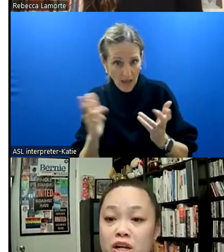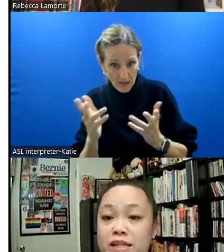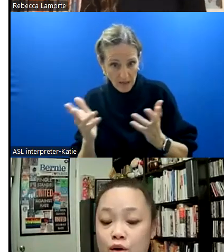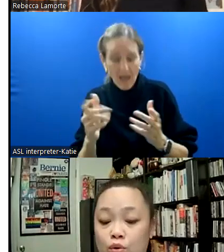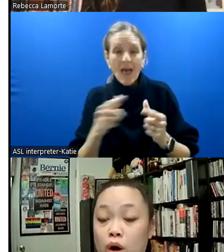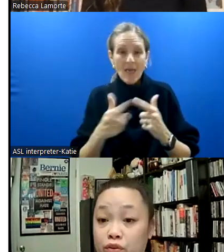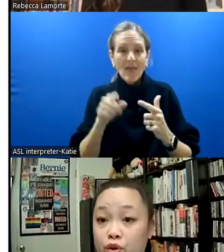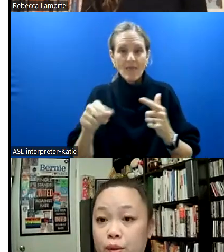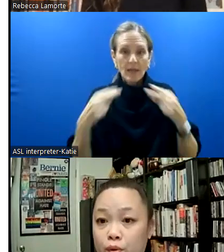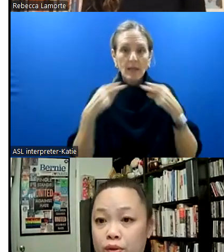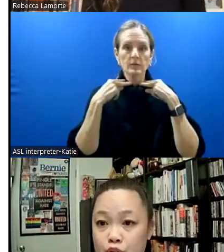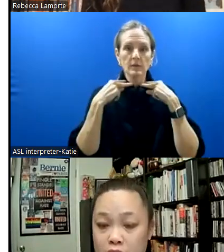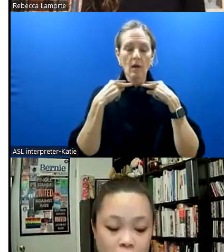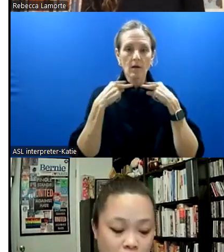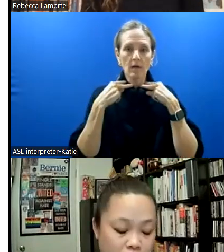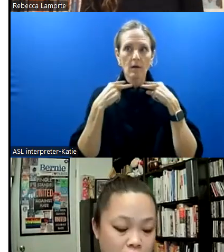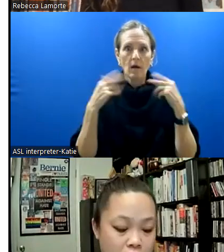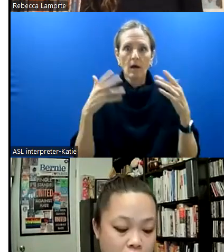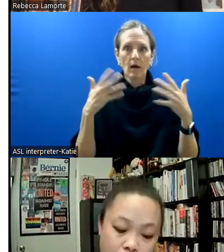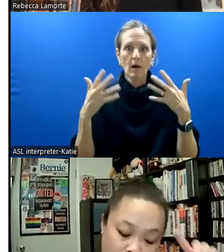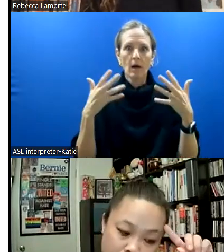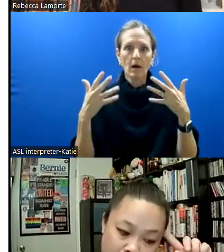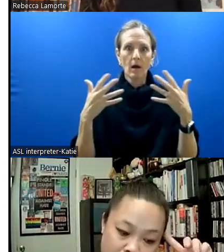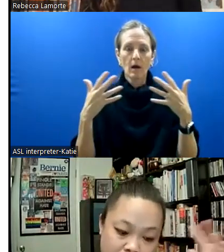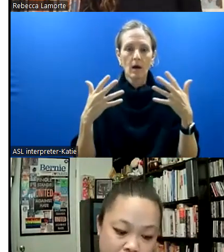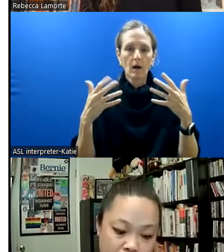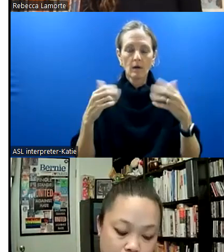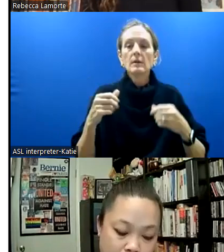in shutting down quite a few people when they try to bait me in that sense.